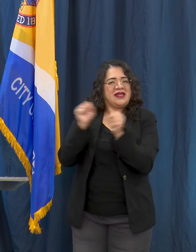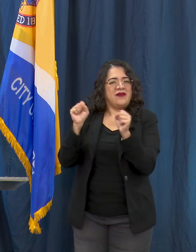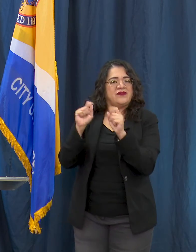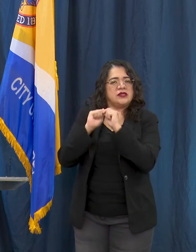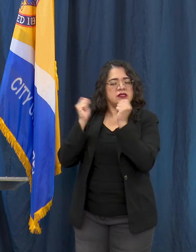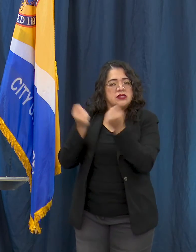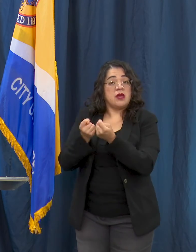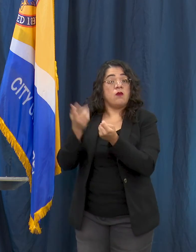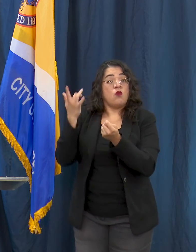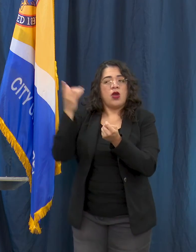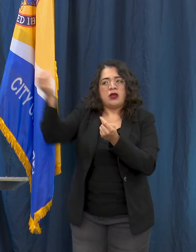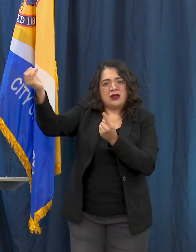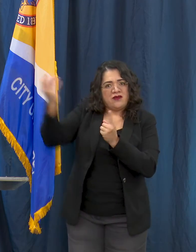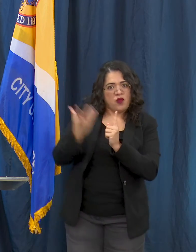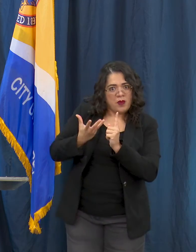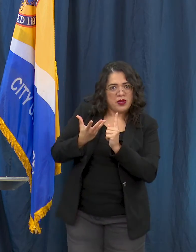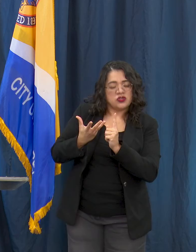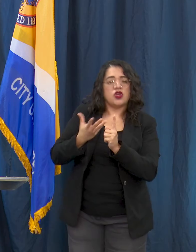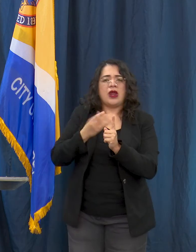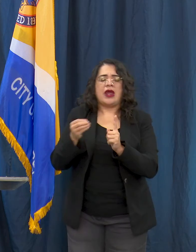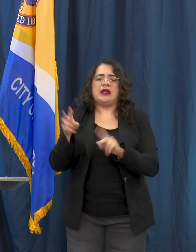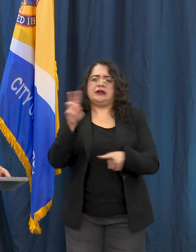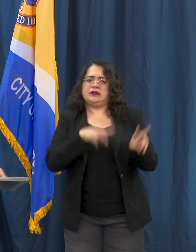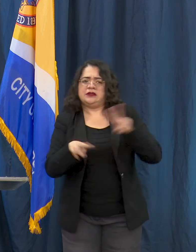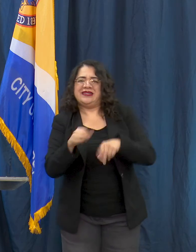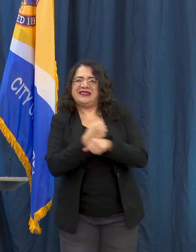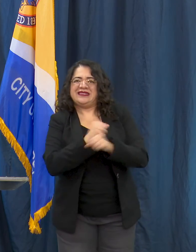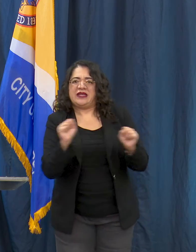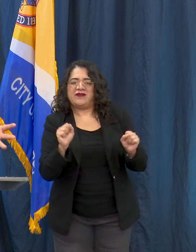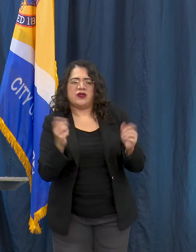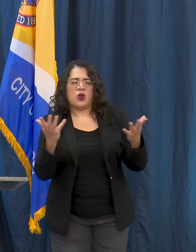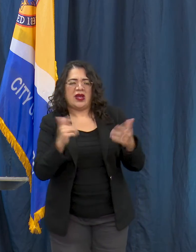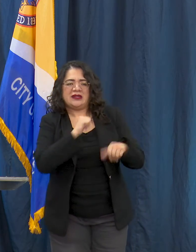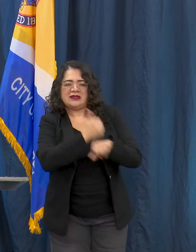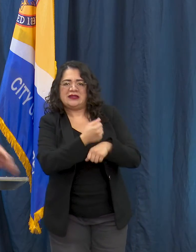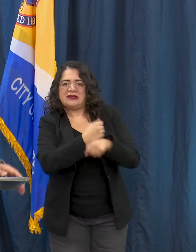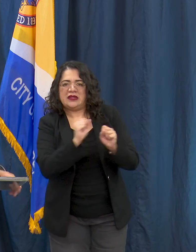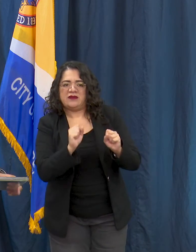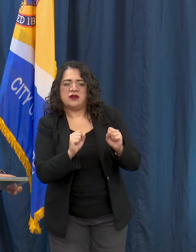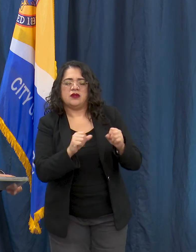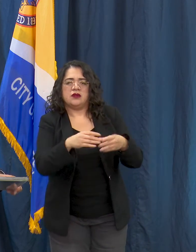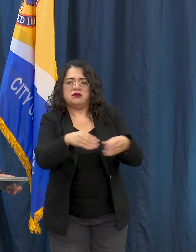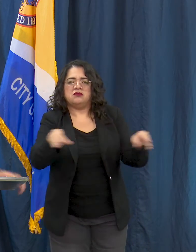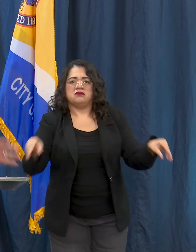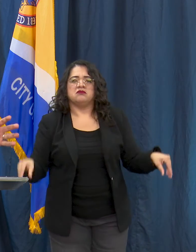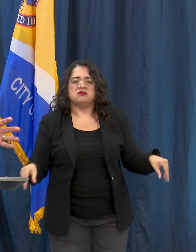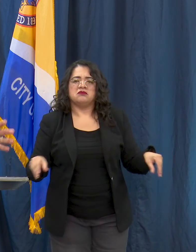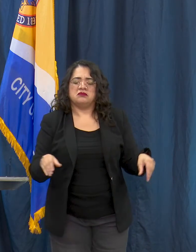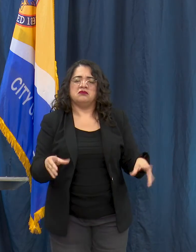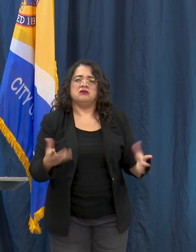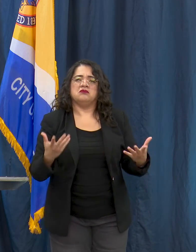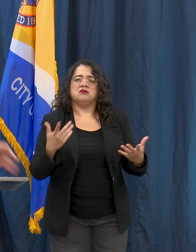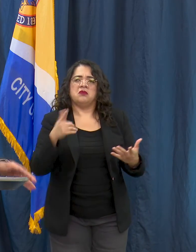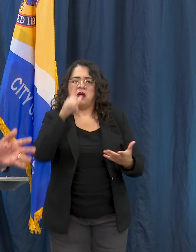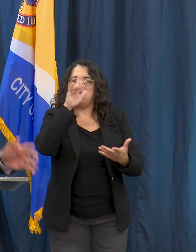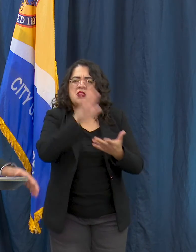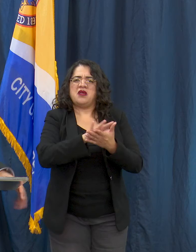they received or from a safety perspective, put those up but I don't think any went up before so I will check that but I'm pretty sure